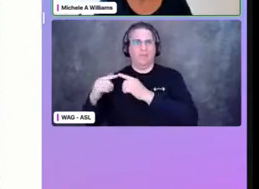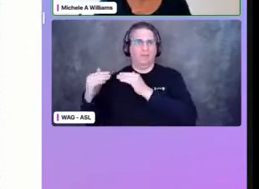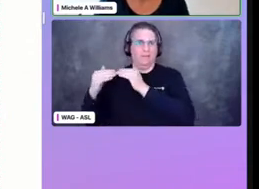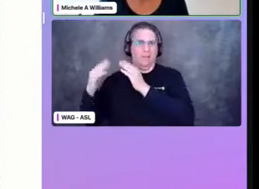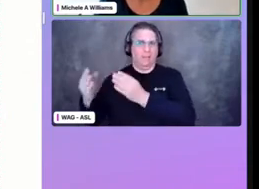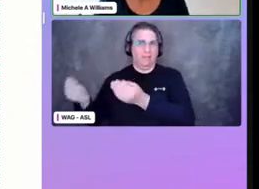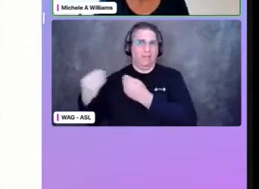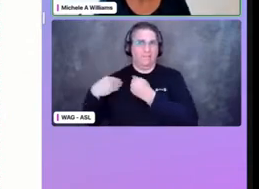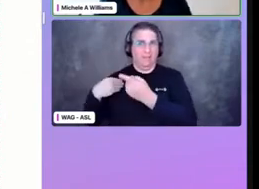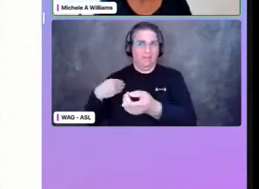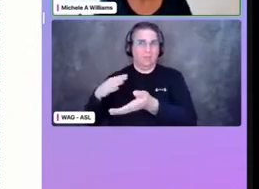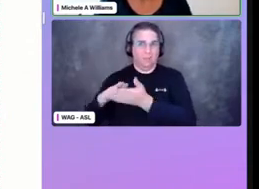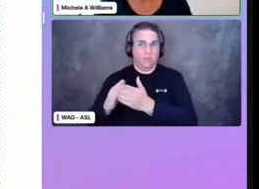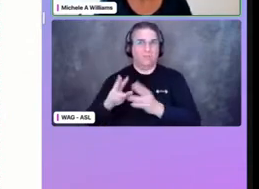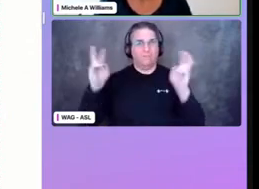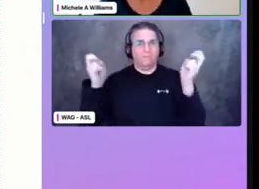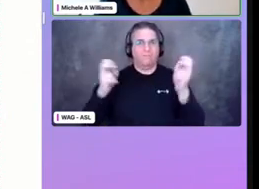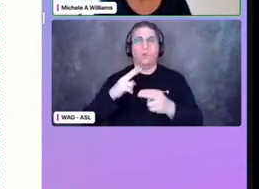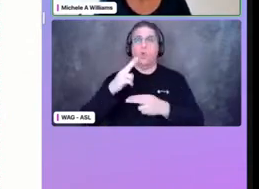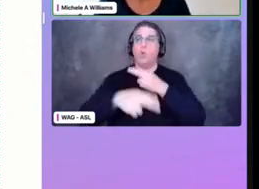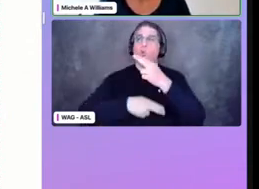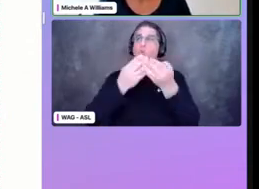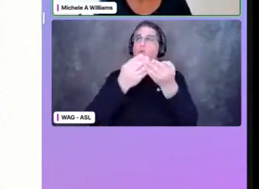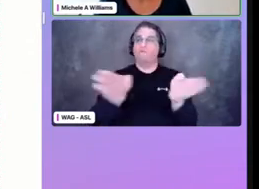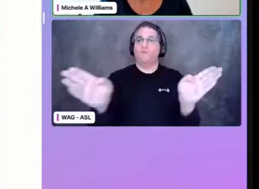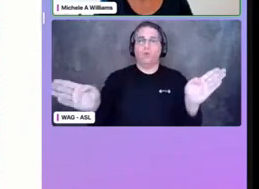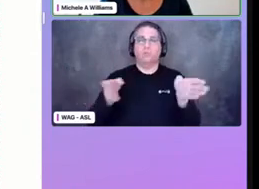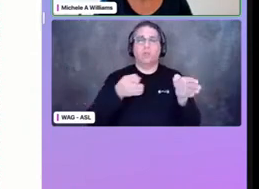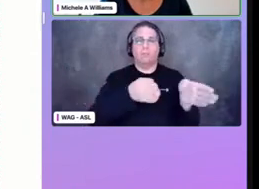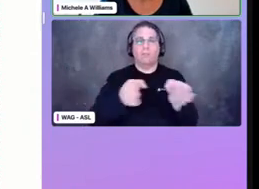was given to me by a recommended to me by a